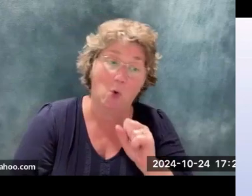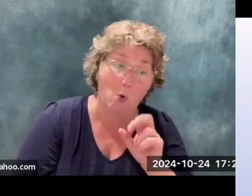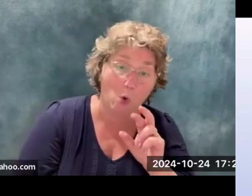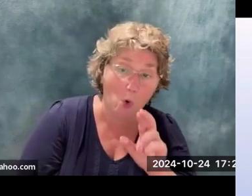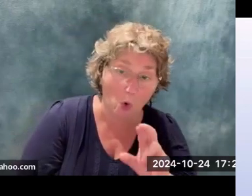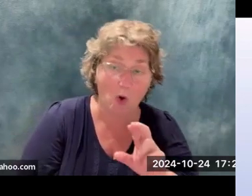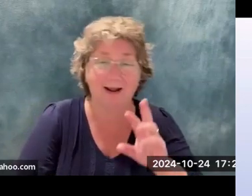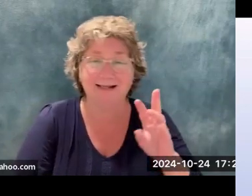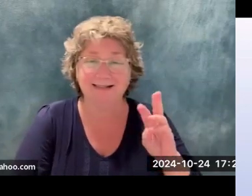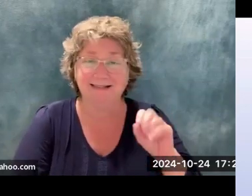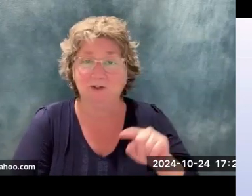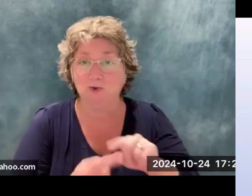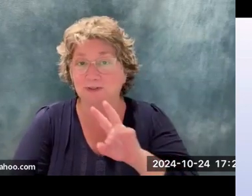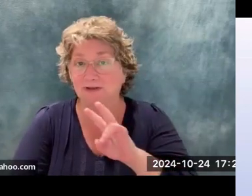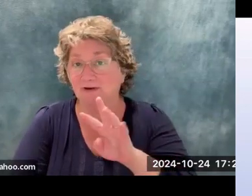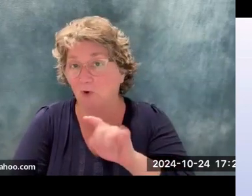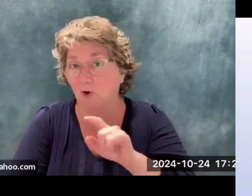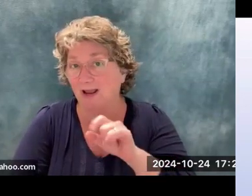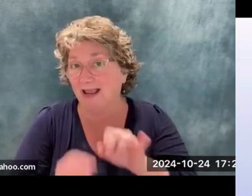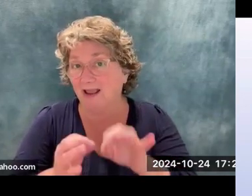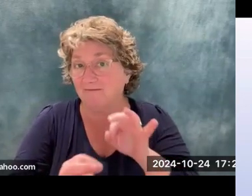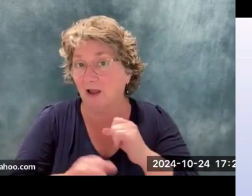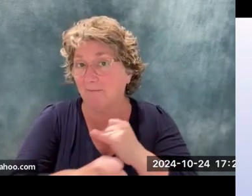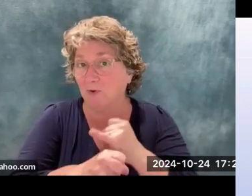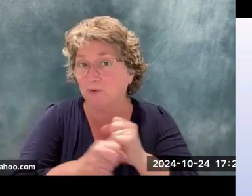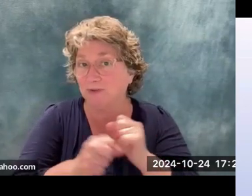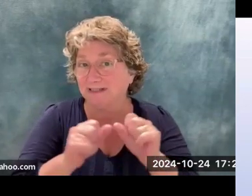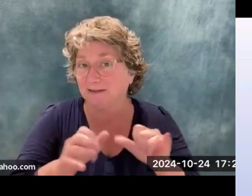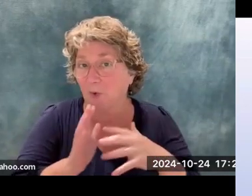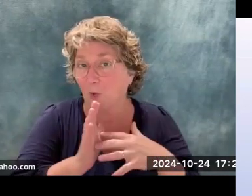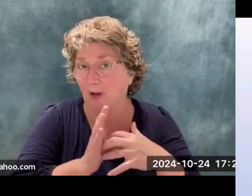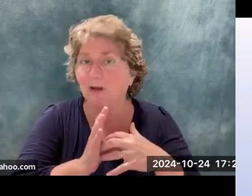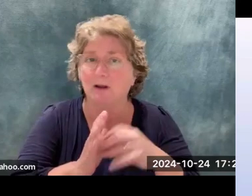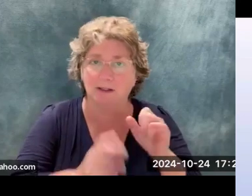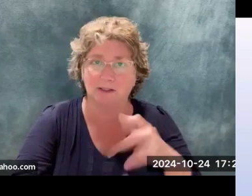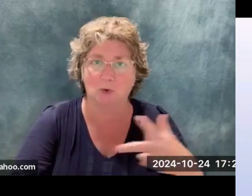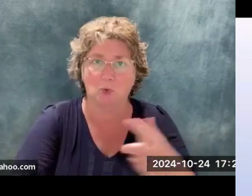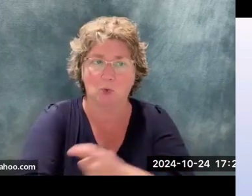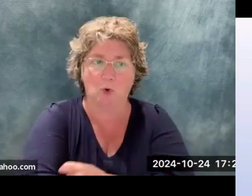This is a huge breakthrough and reducing mortality in our elderly.